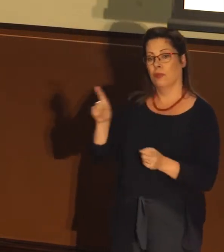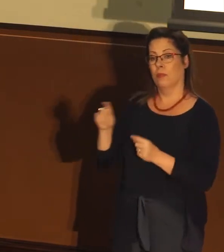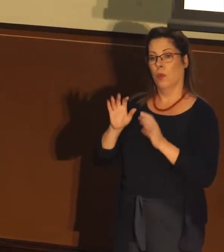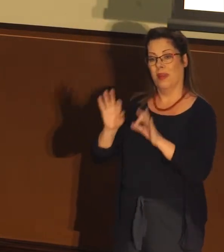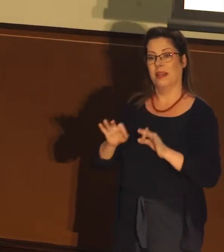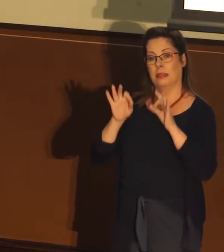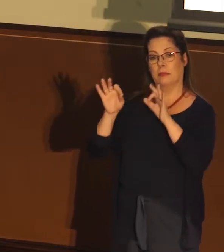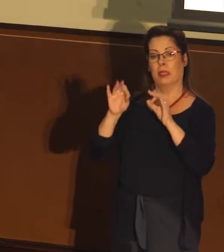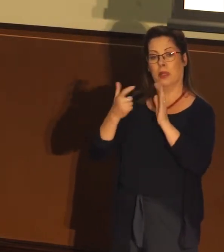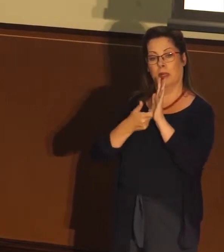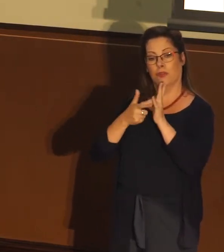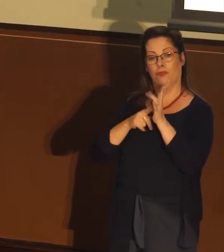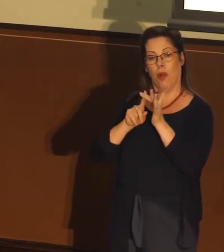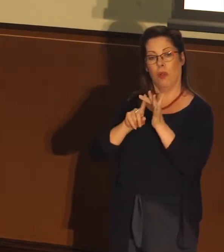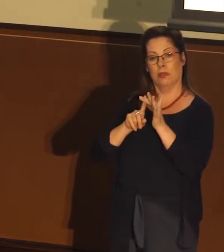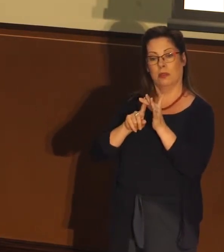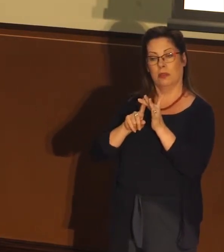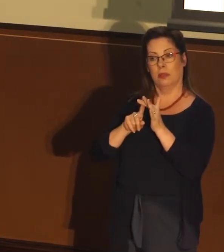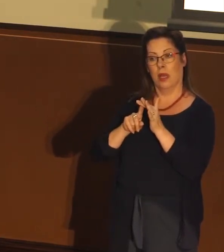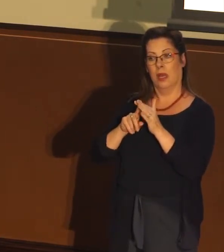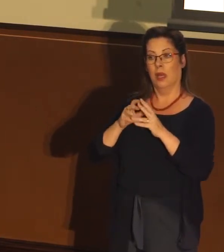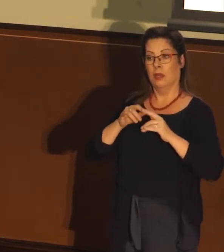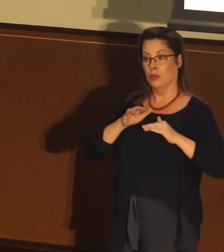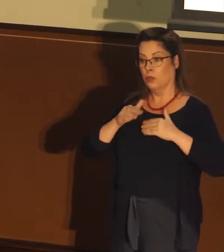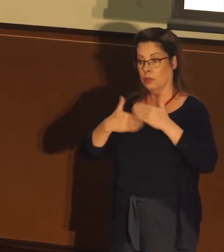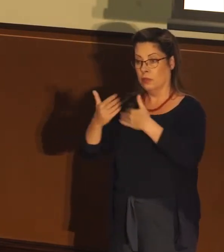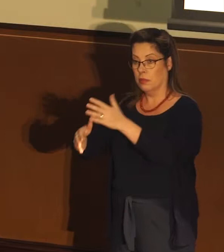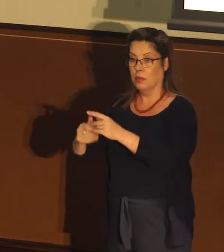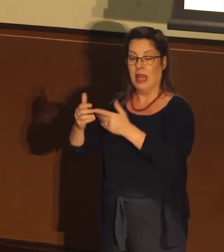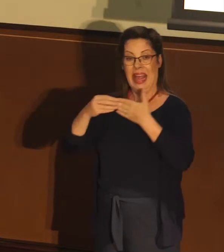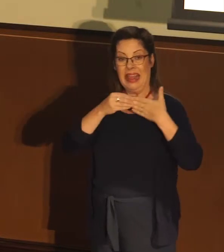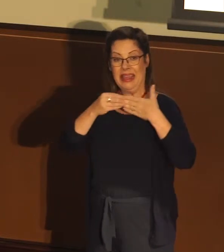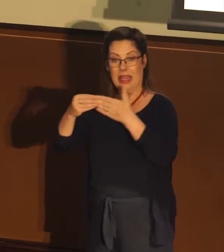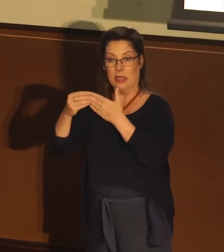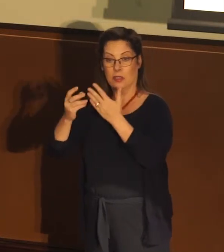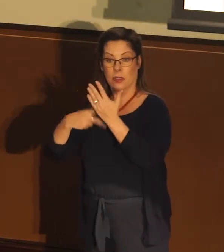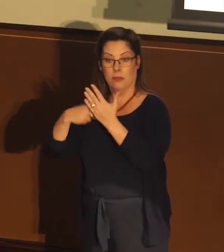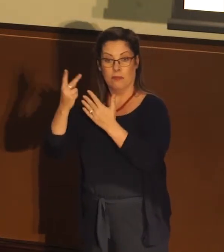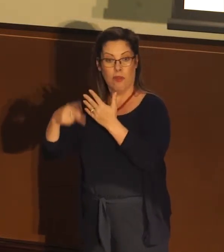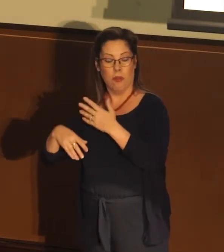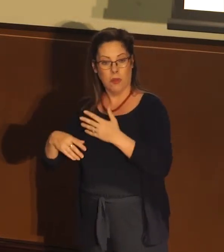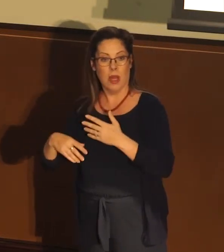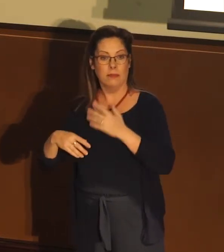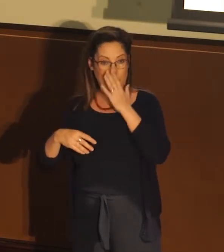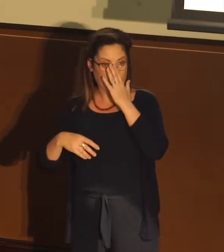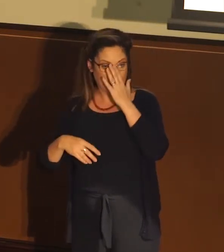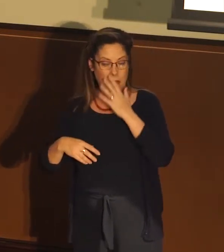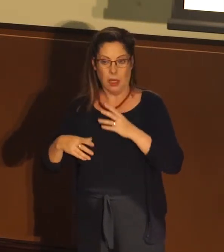Rolling out to our leader's inclusive leadership training programs on a regular basis. I've got one coming up in a couple of weeks and I'm rolling out as well.